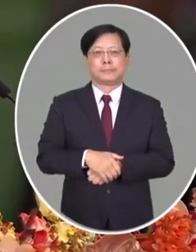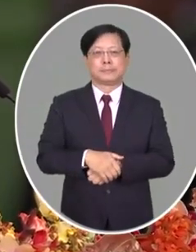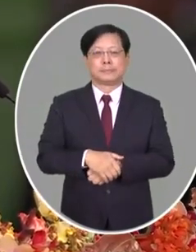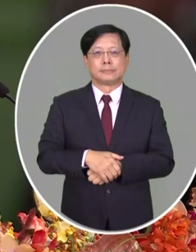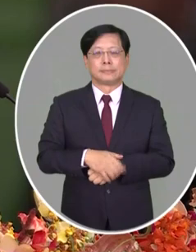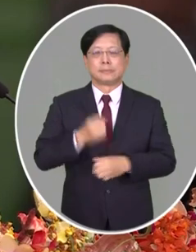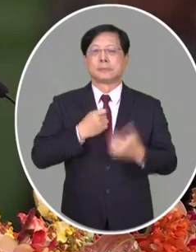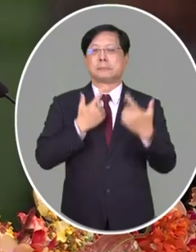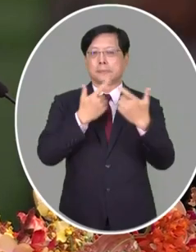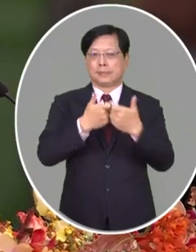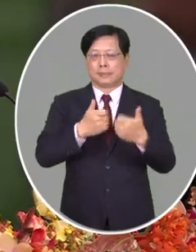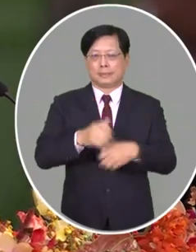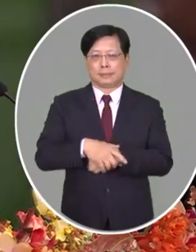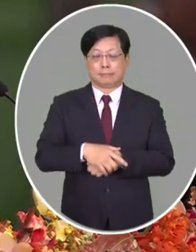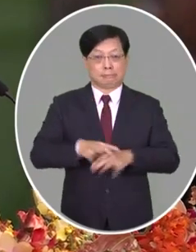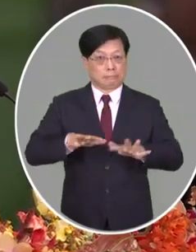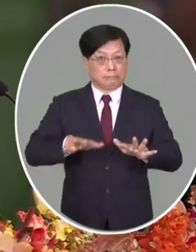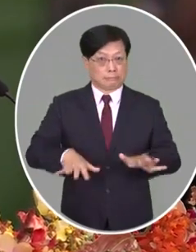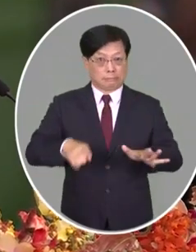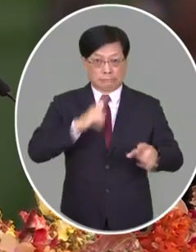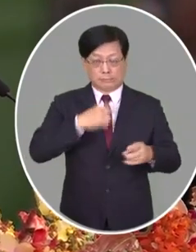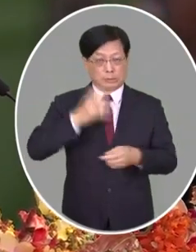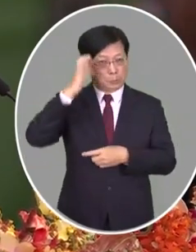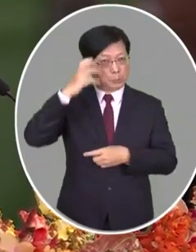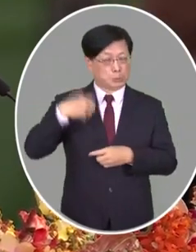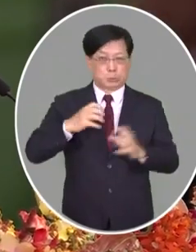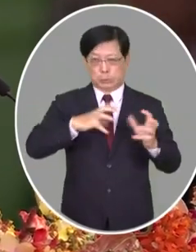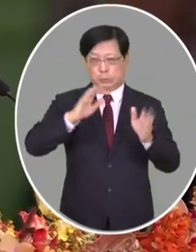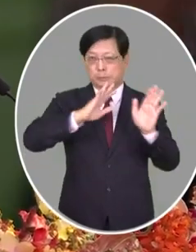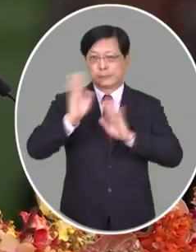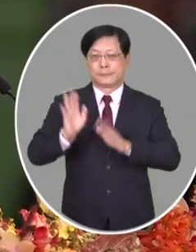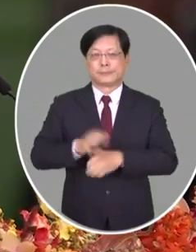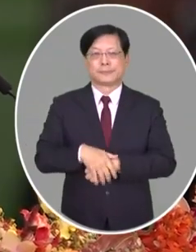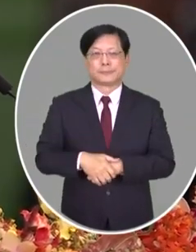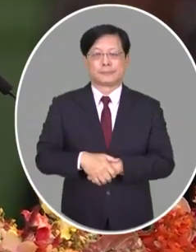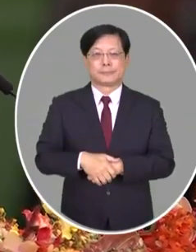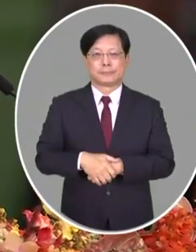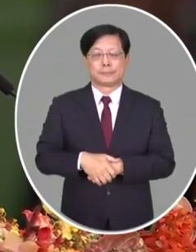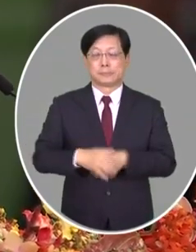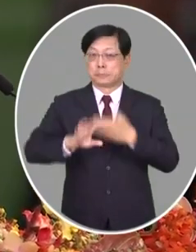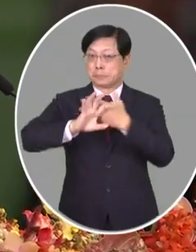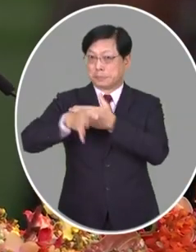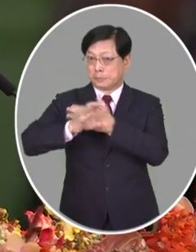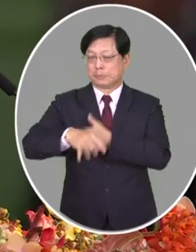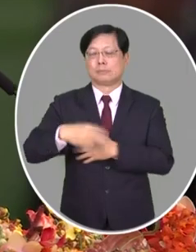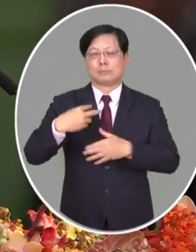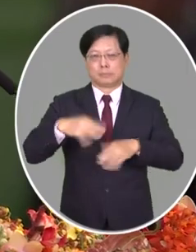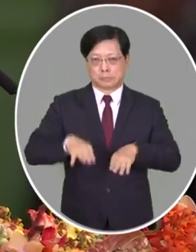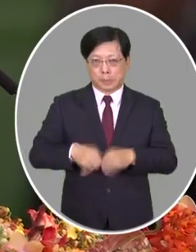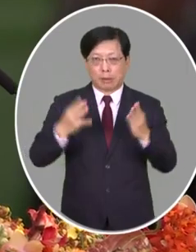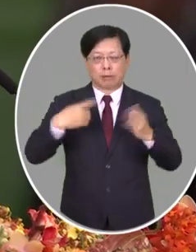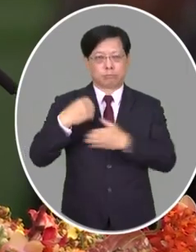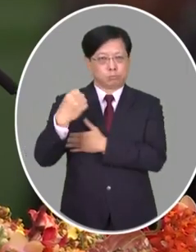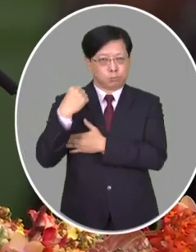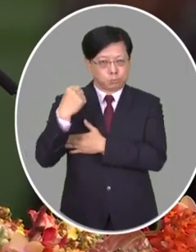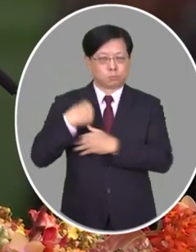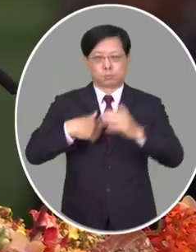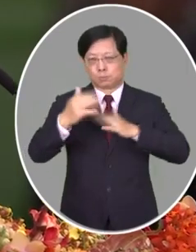In order to cope with the current complex international situation, countries around the world have Carry out active cooperation